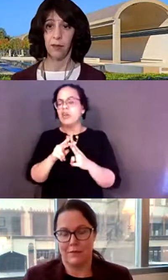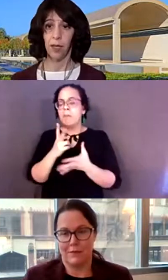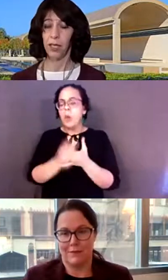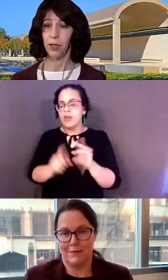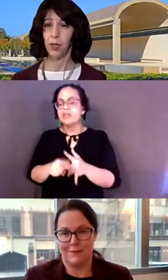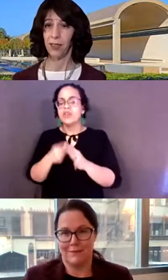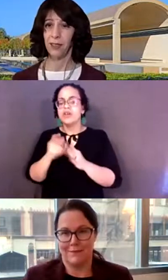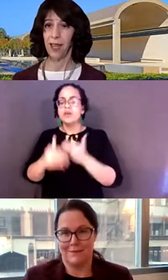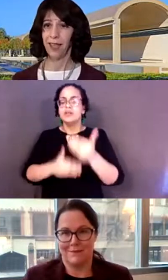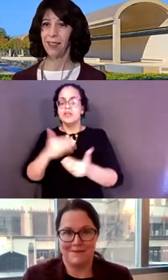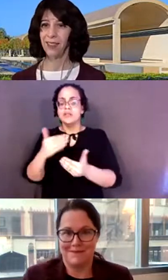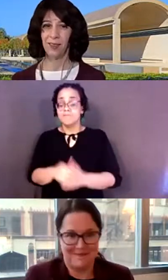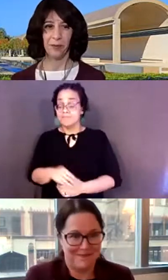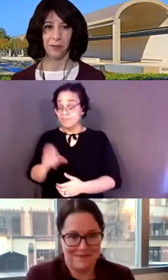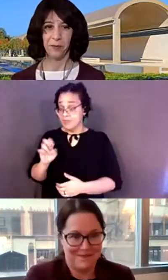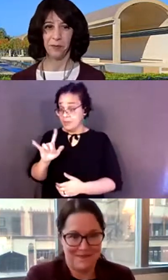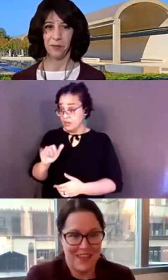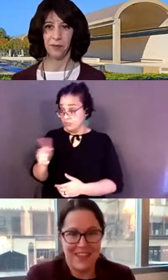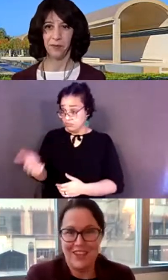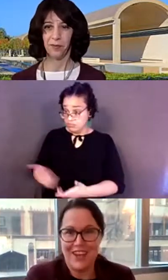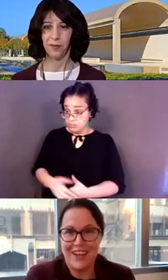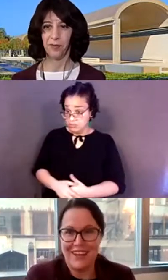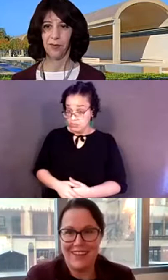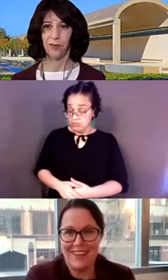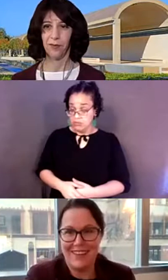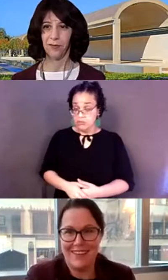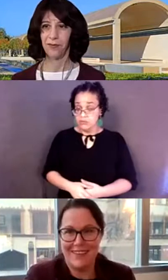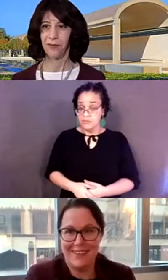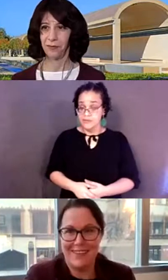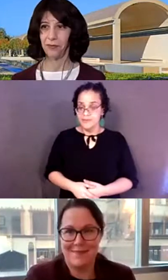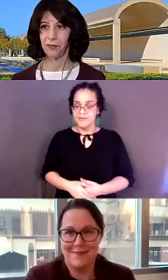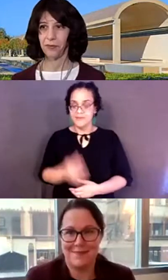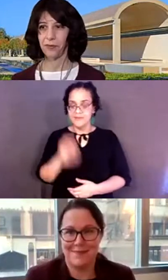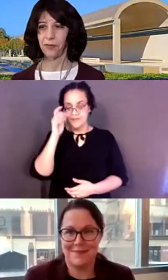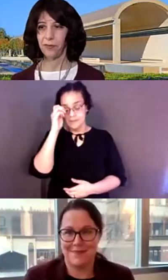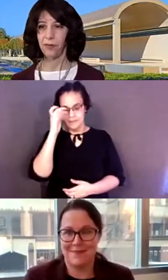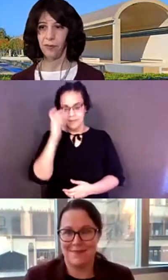Emily, do you want to add?